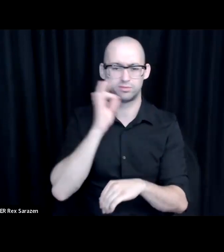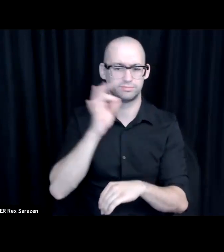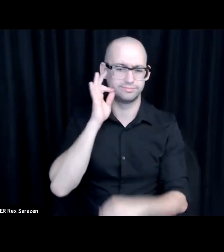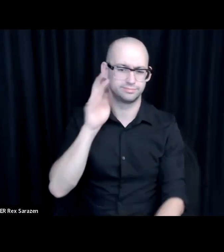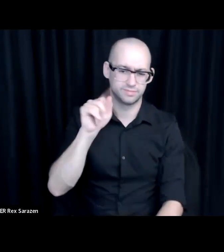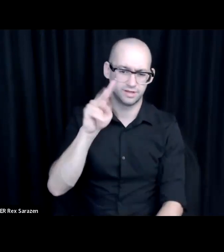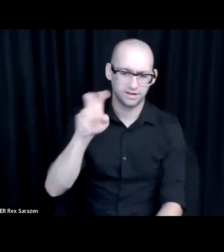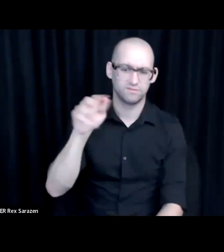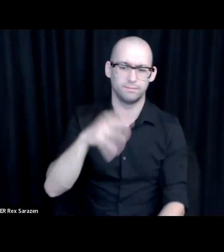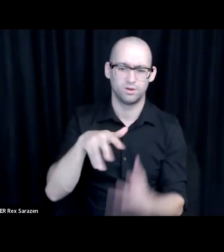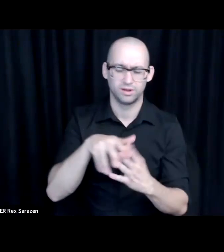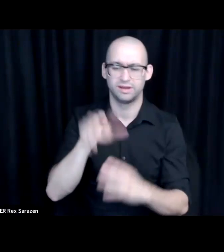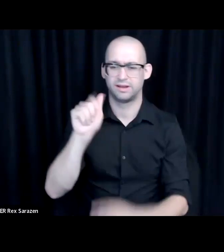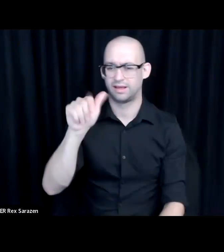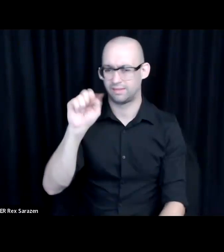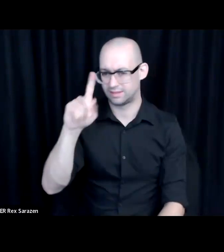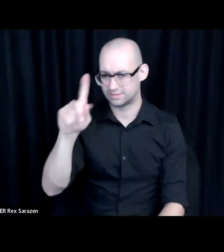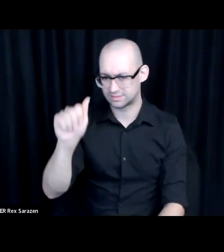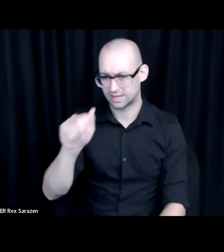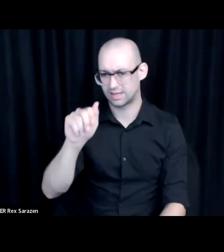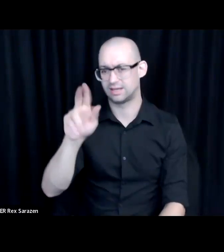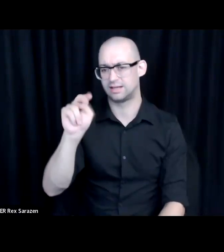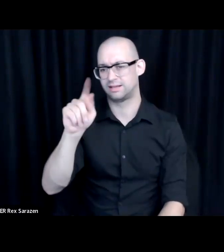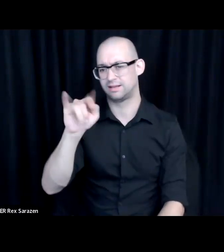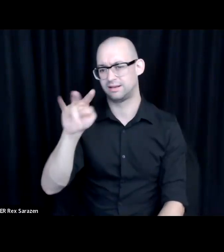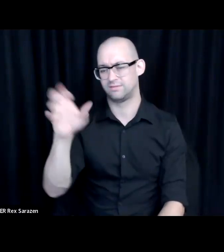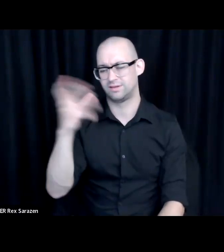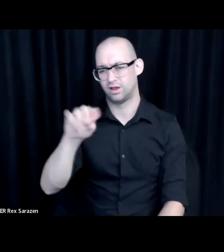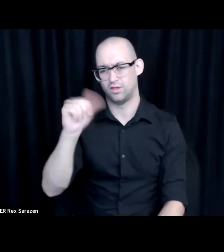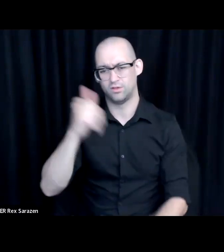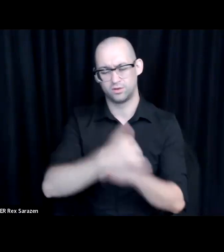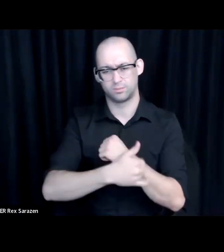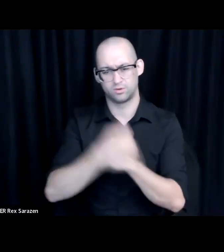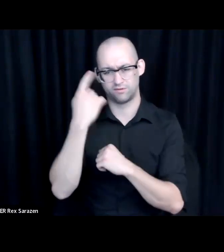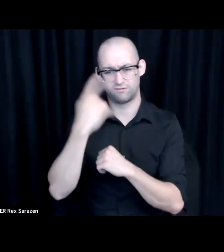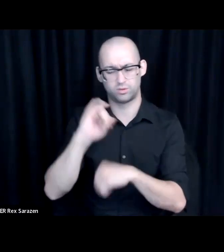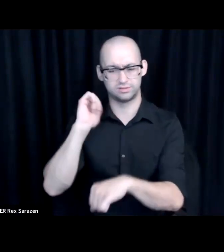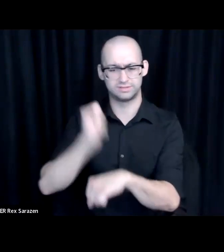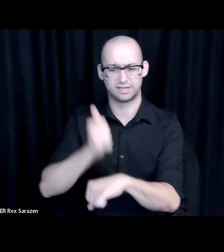and Native Hawaiian communities for the deployment of infrastructure on Tribal lands, affordability